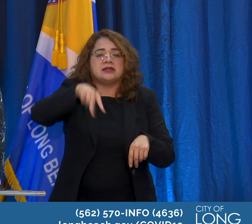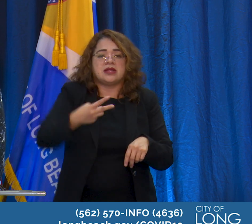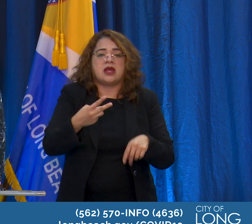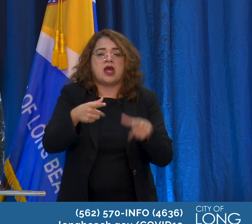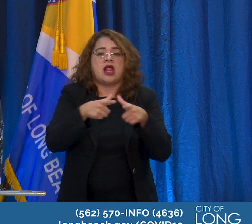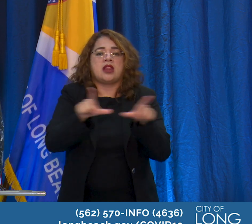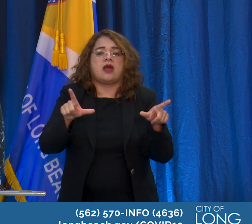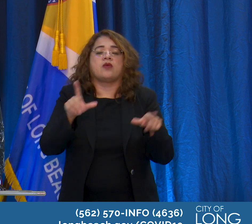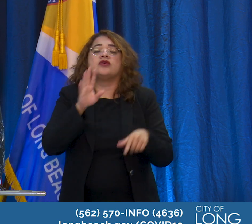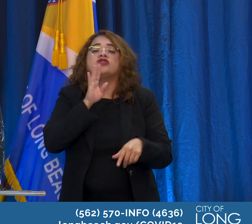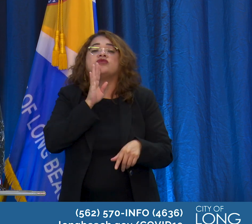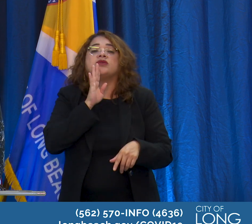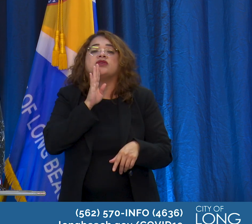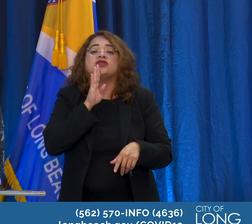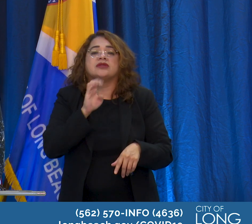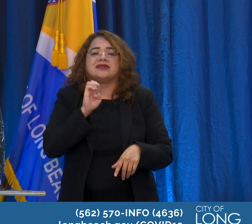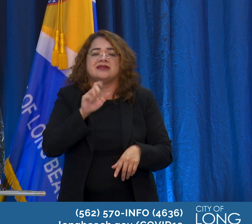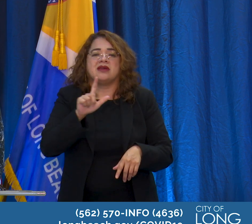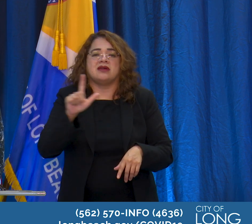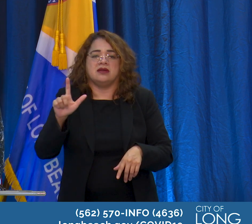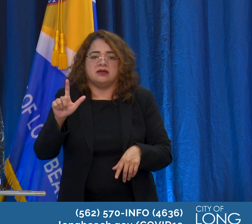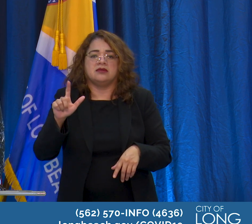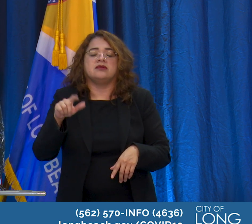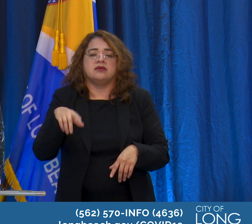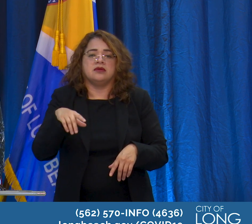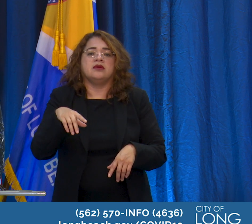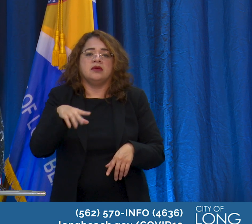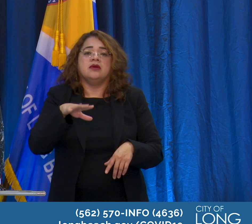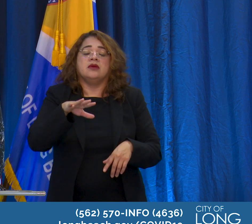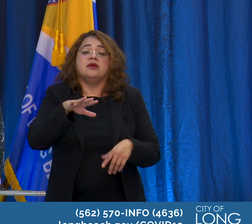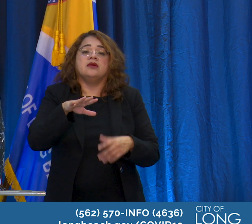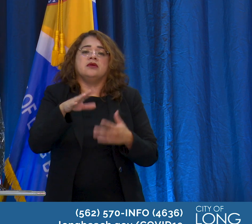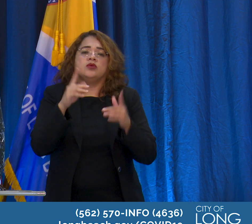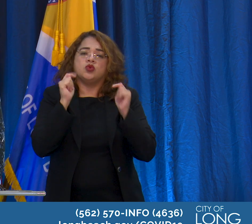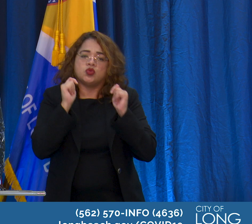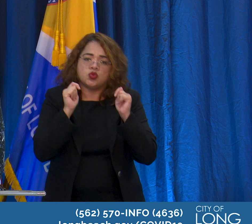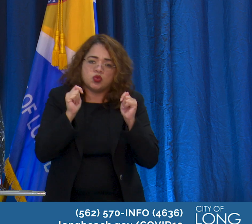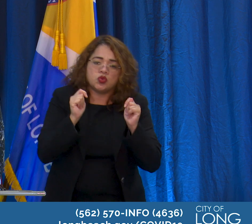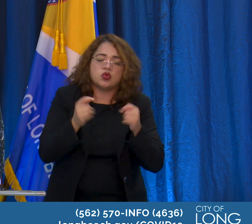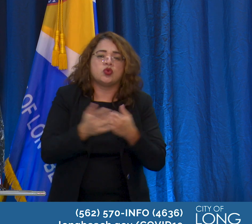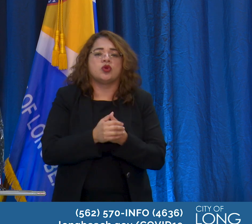and other students, other high needs students who may need intensive tutoring or specialized